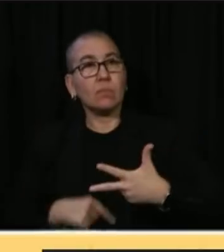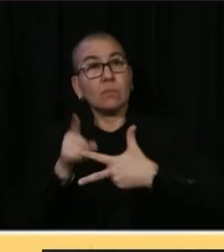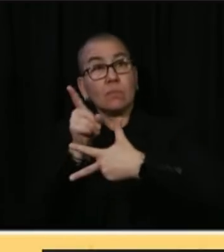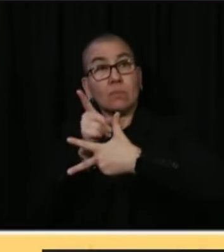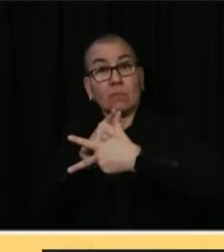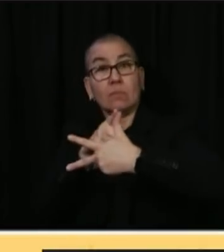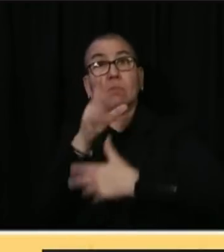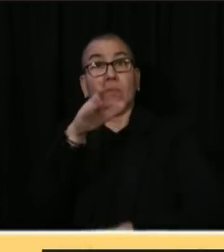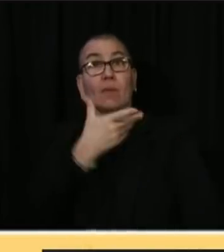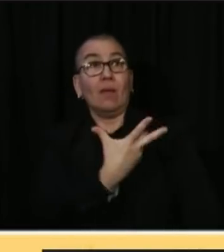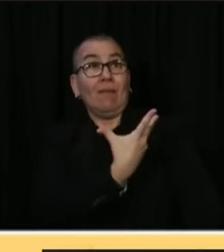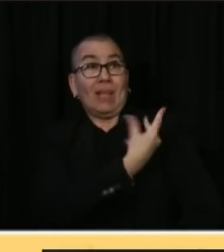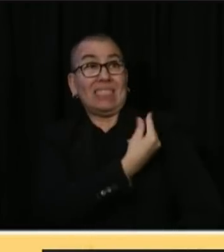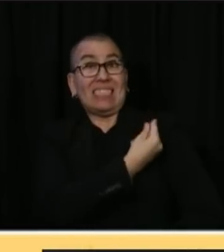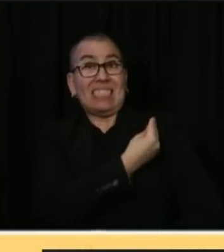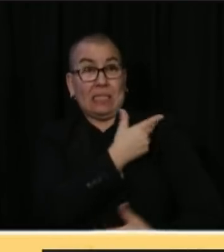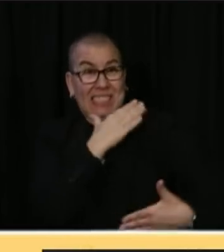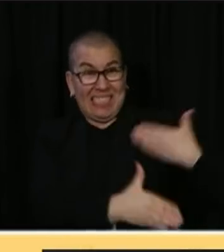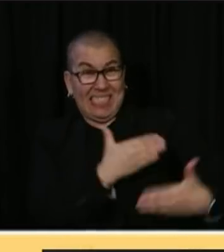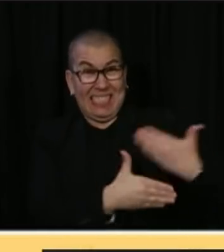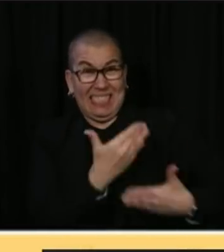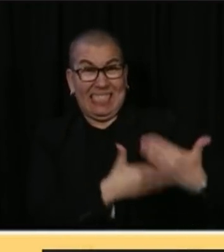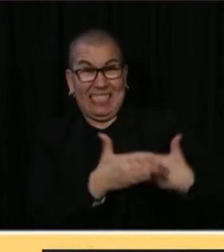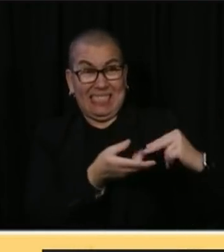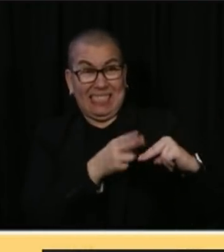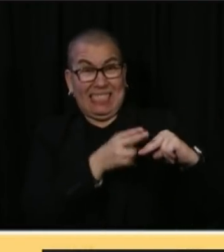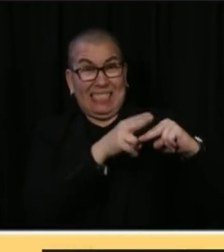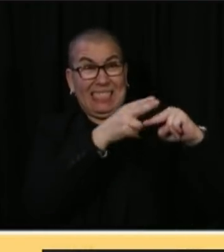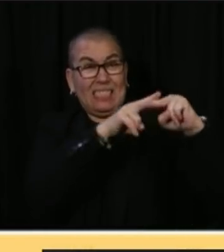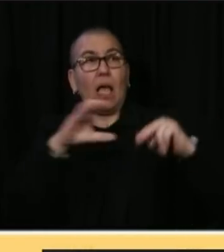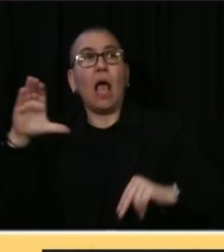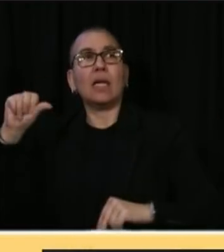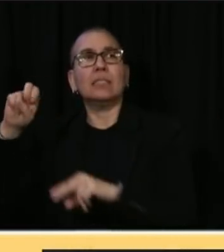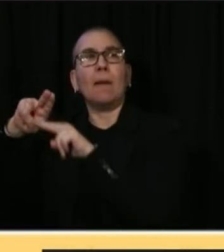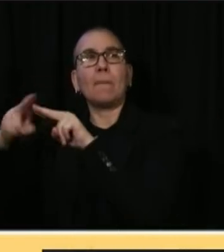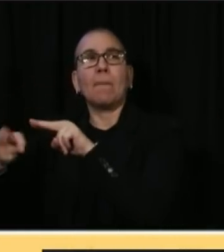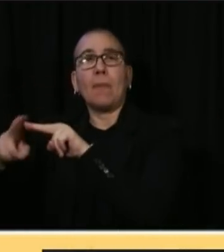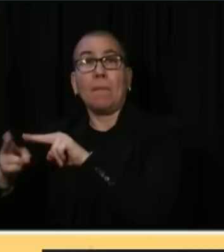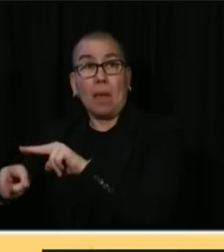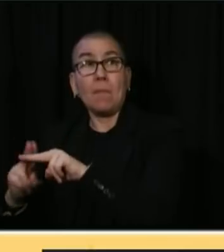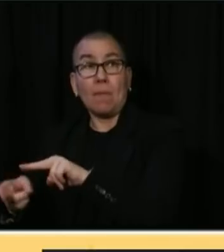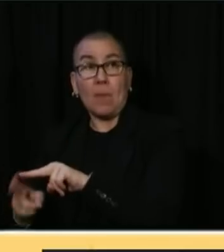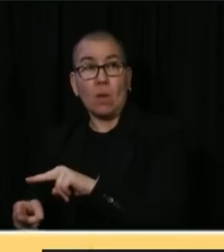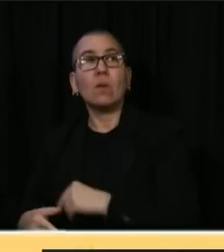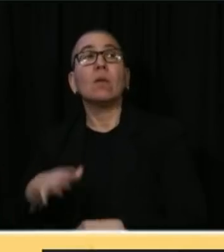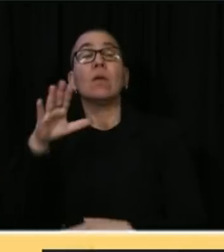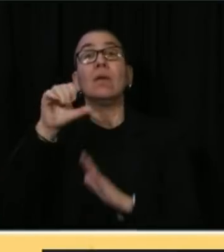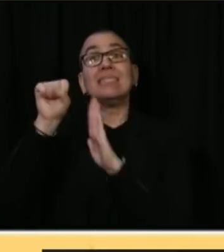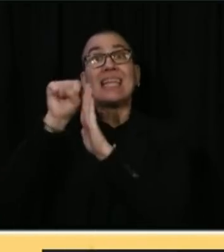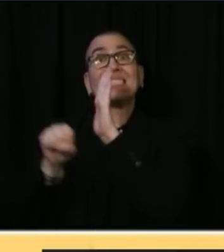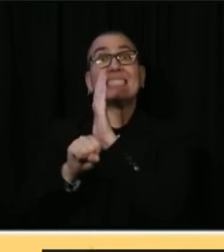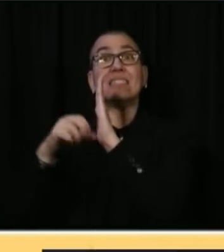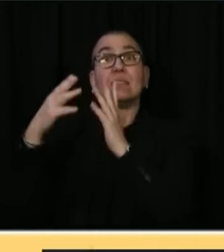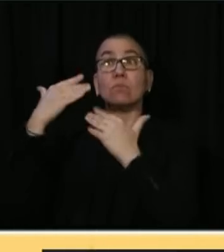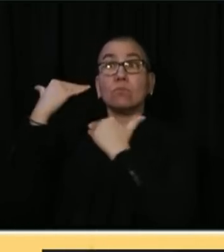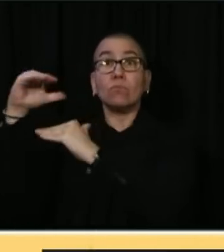WE HAVE A THREE-STEP PLAN AND WE WILL RAMP UP AND STEP UP AND